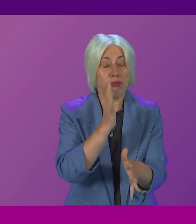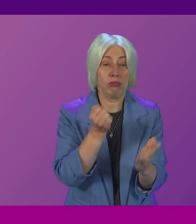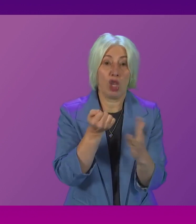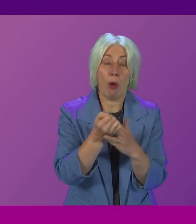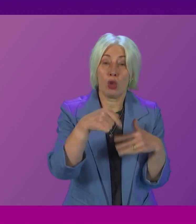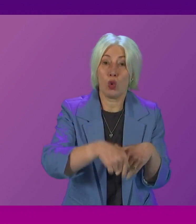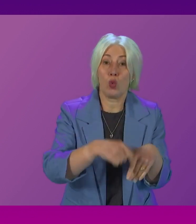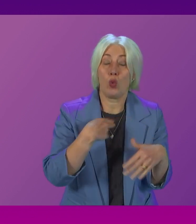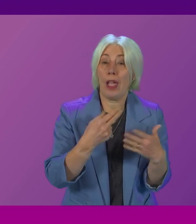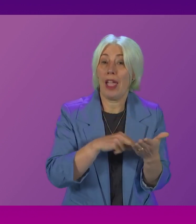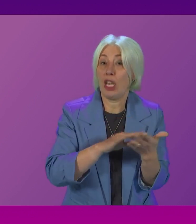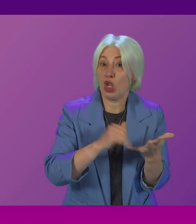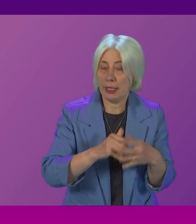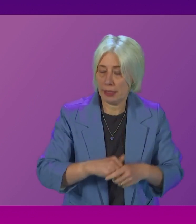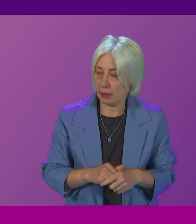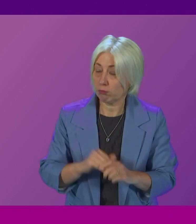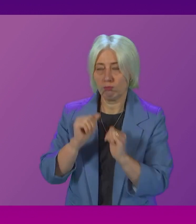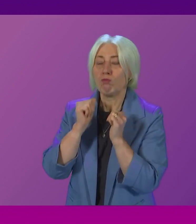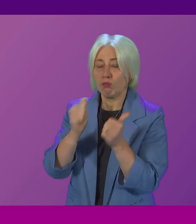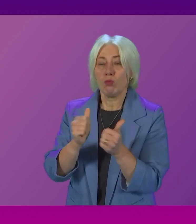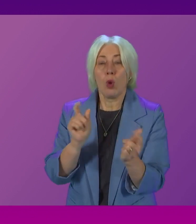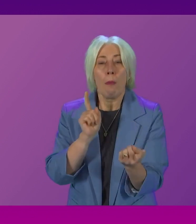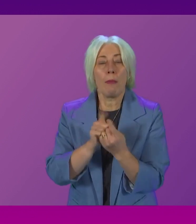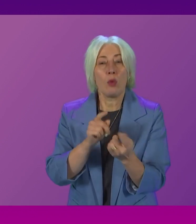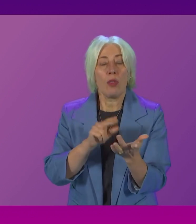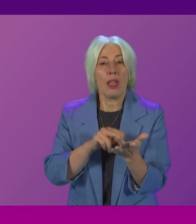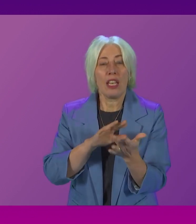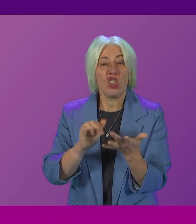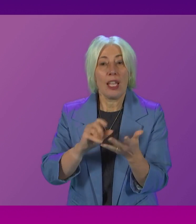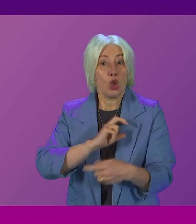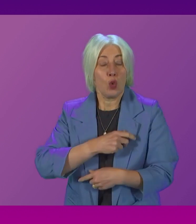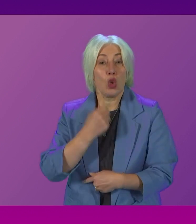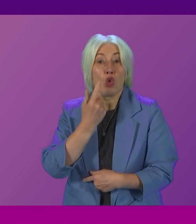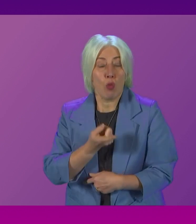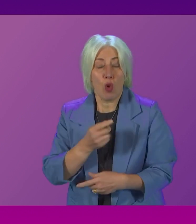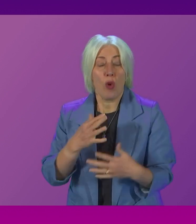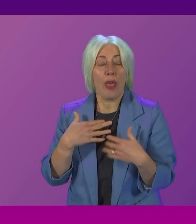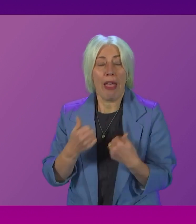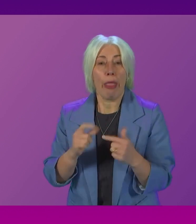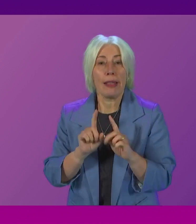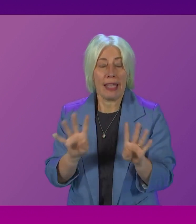I welcome the fact that the health secretary will meet the unions tomorrow, and I sincerely hope that an agreement can be found to get us through the current crisis.